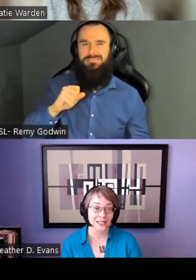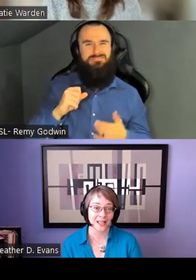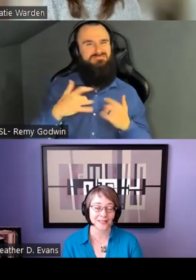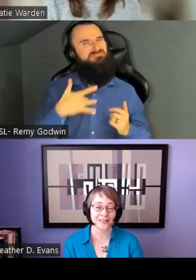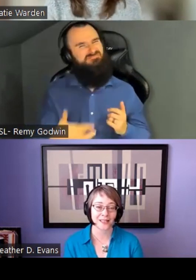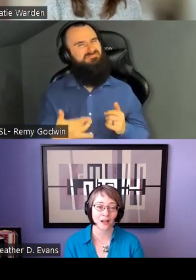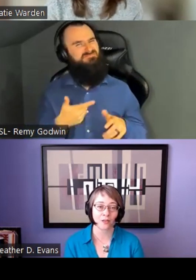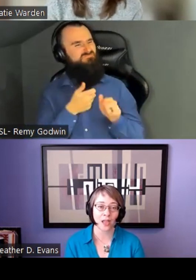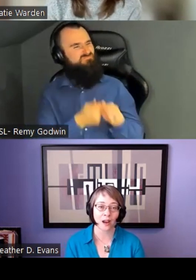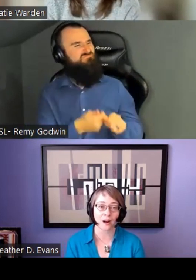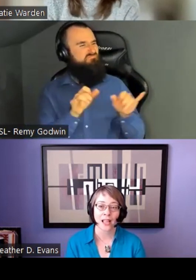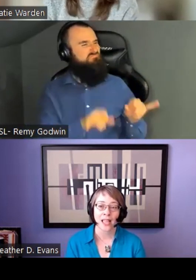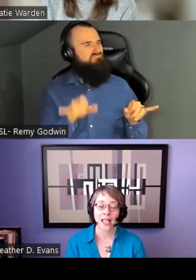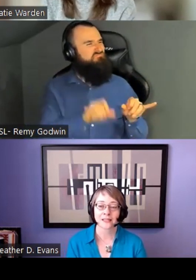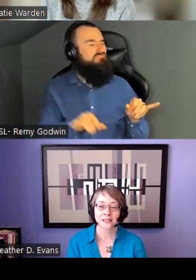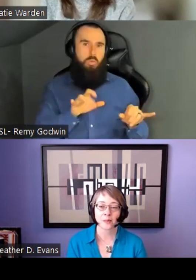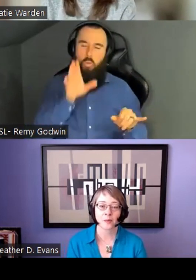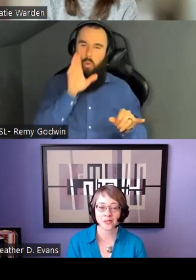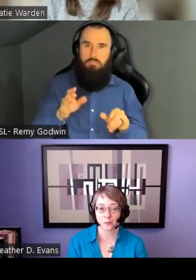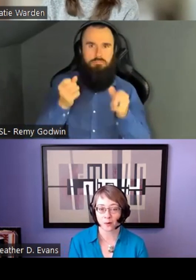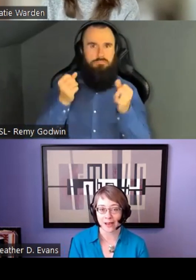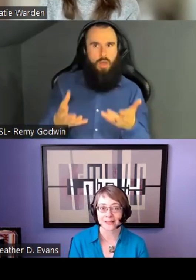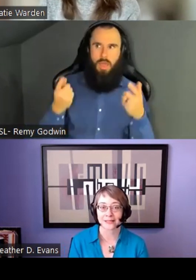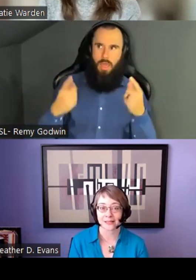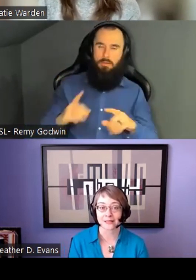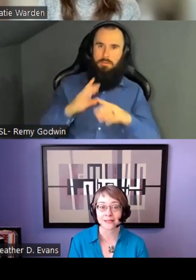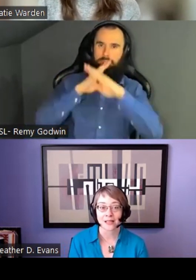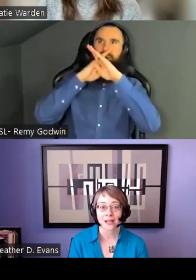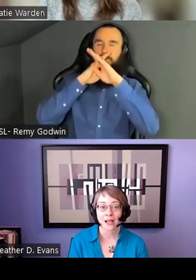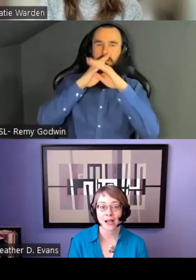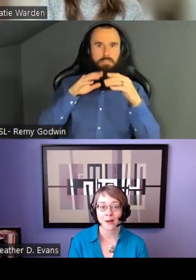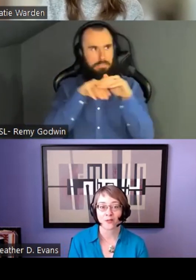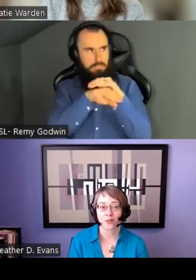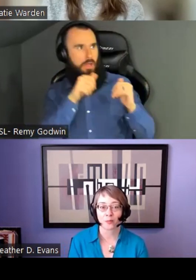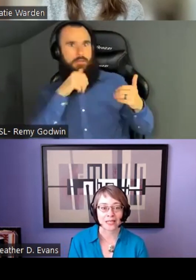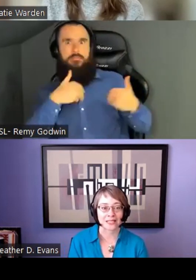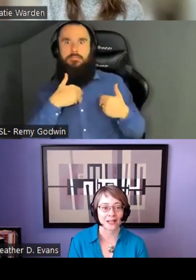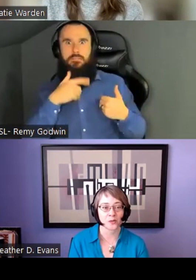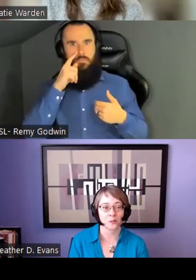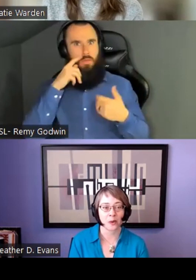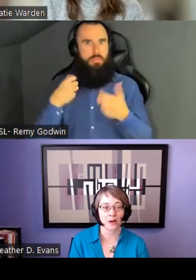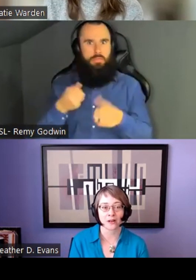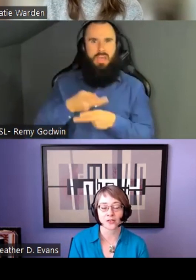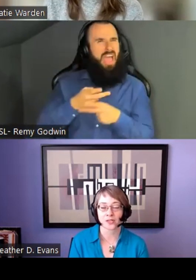to access to healthcare, and some of the best practices for breaking down those barriers.